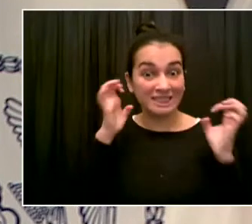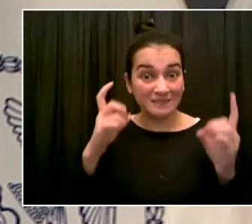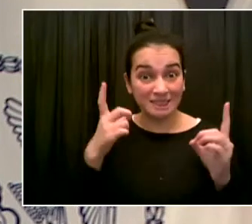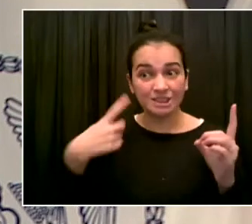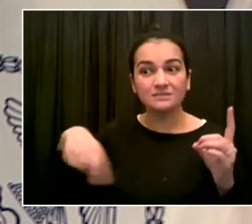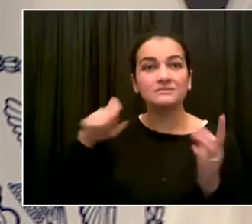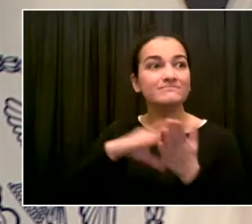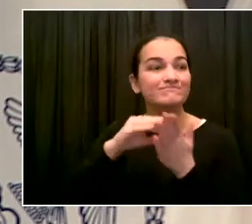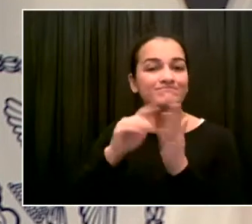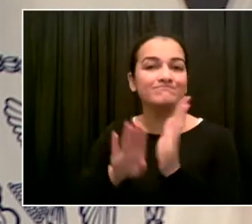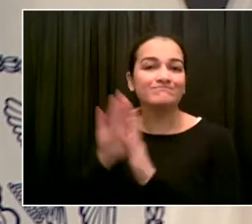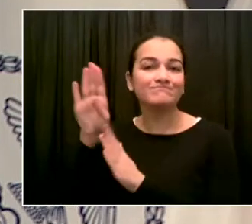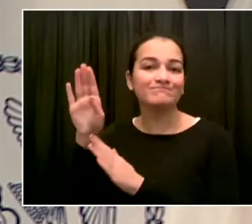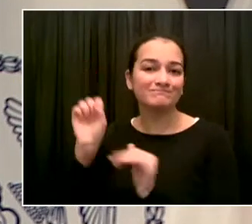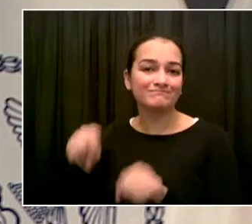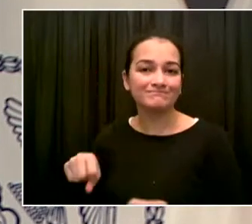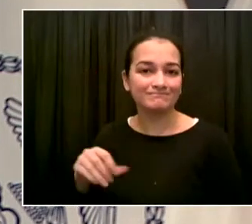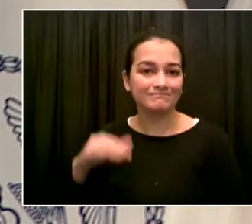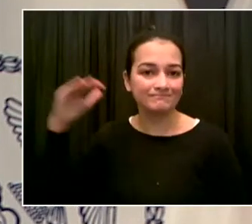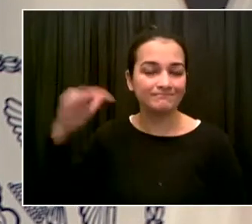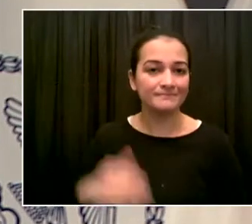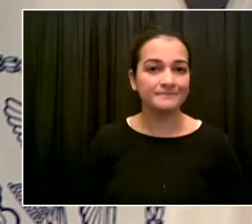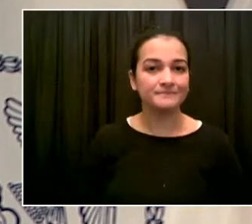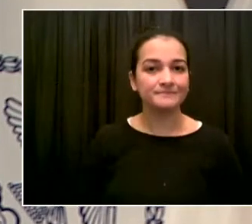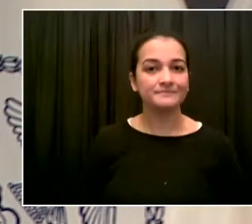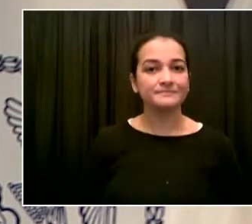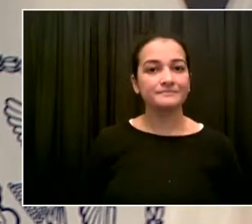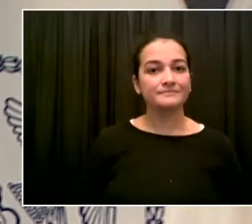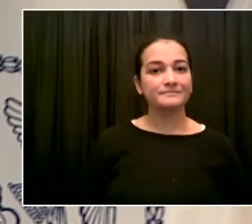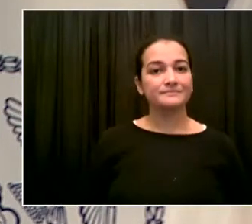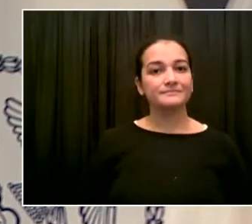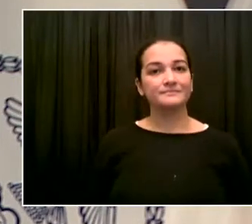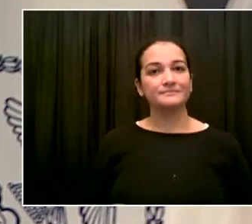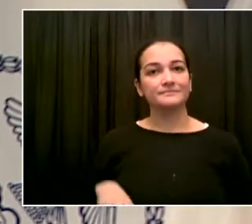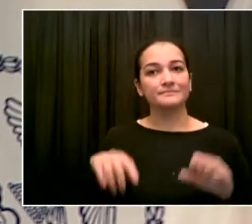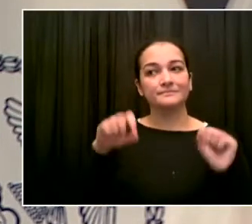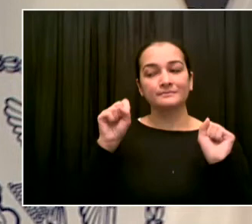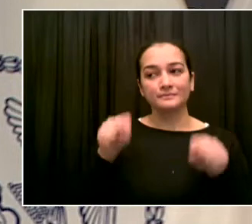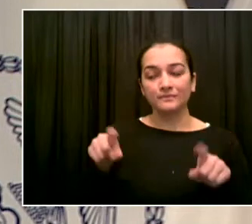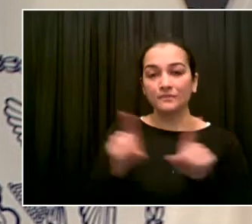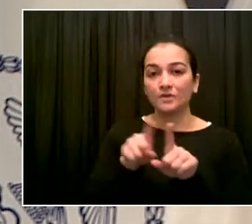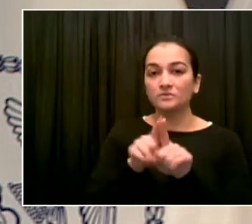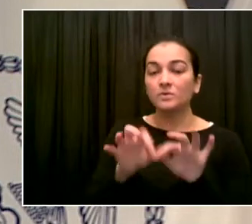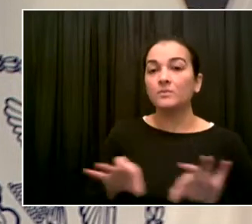STARTED WITH BABY BONDS AND A CRUCIAL EXAMPLE OF HOW YOU BUILD GENERATIONAL WEALTH. THE OTHER OBIOVUS THNGI O T TALK BOAUT HIS AFFORDABLE